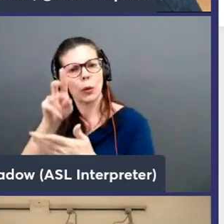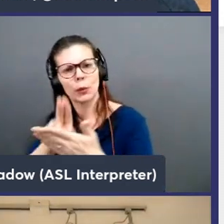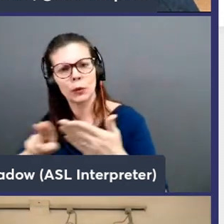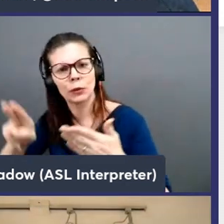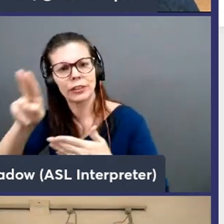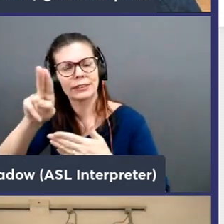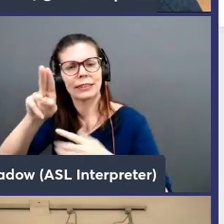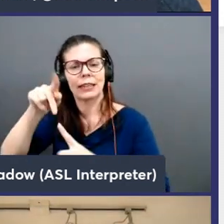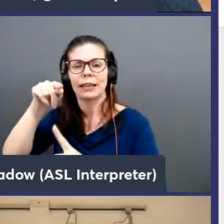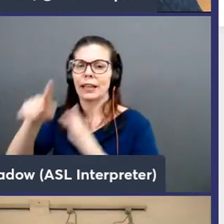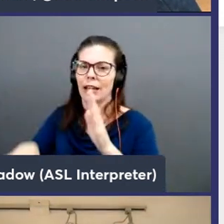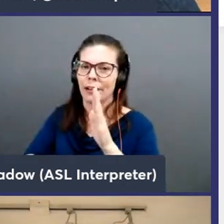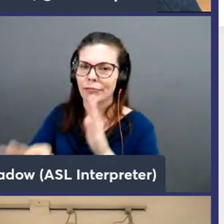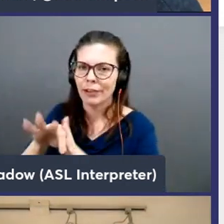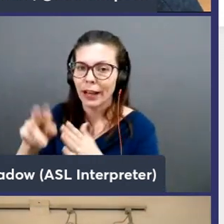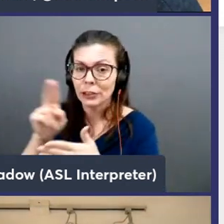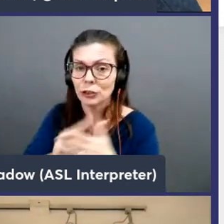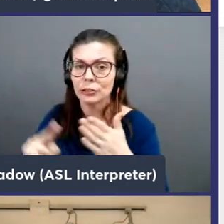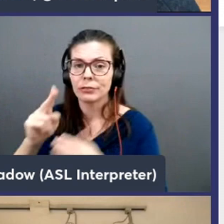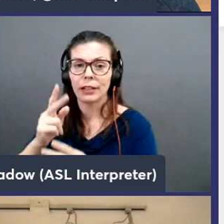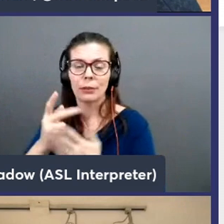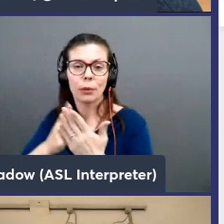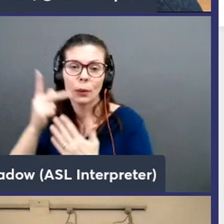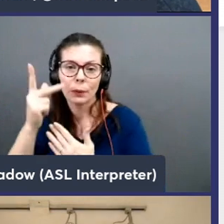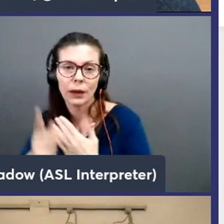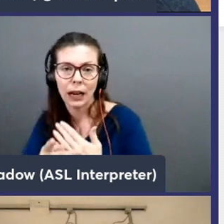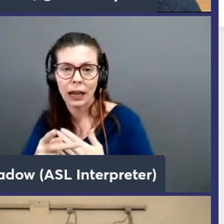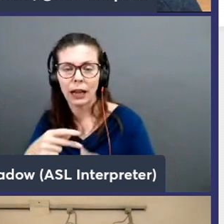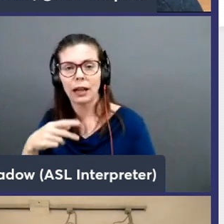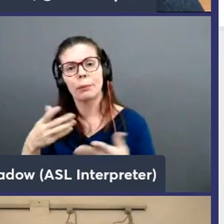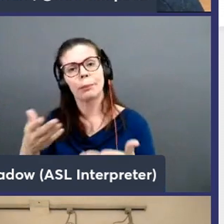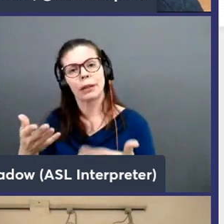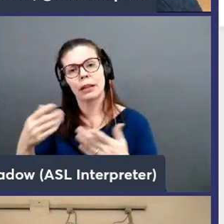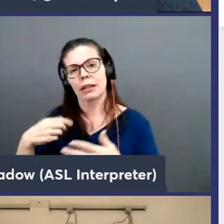find the university program, get credentialed access,